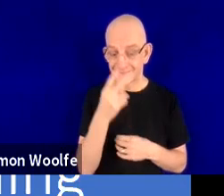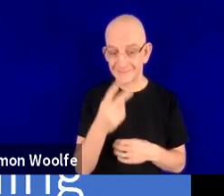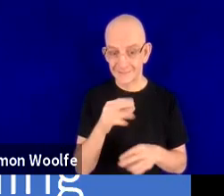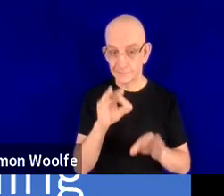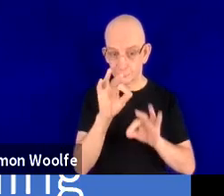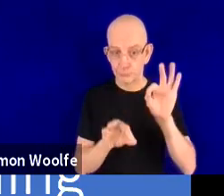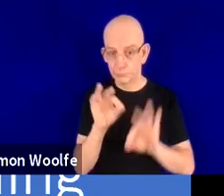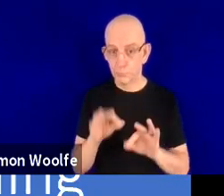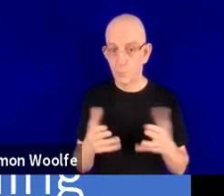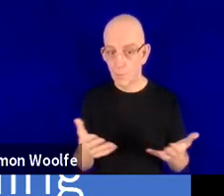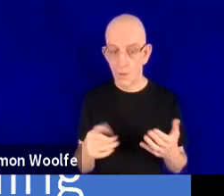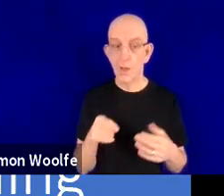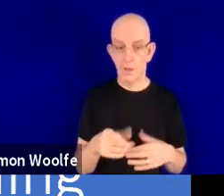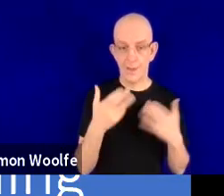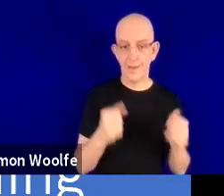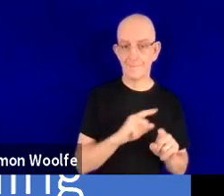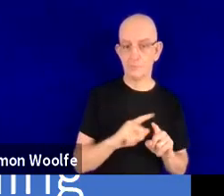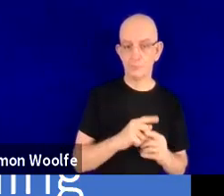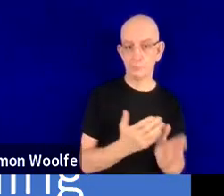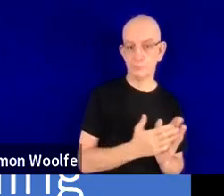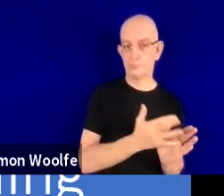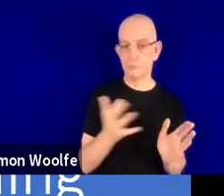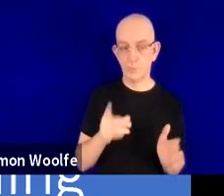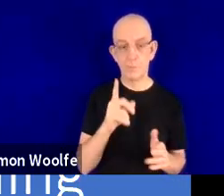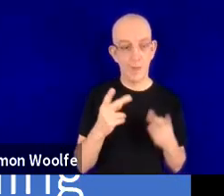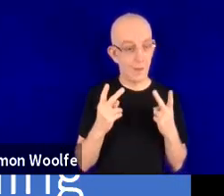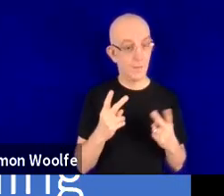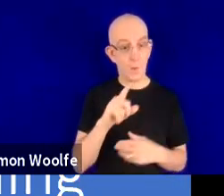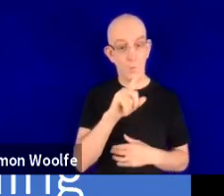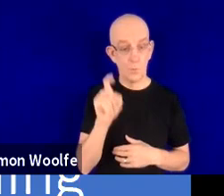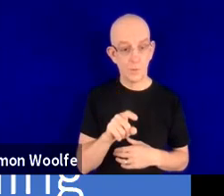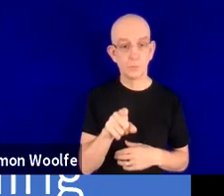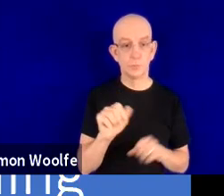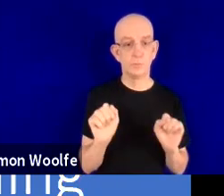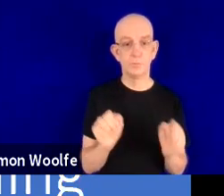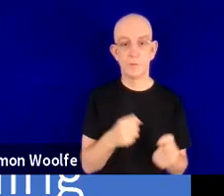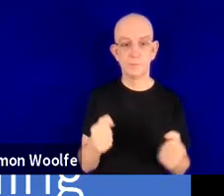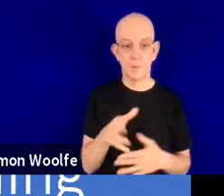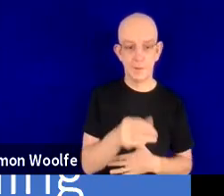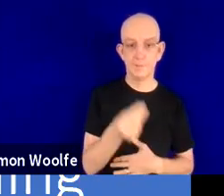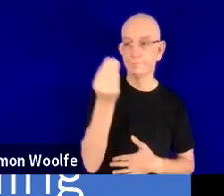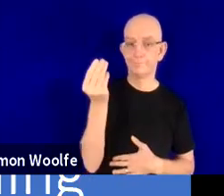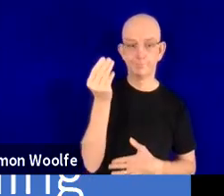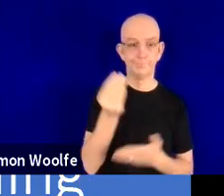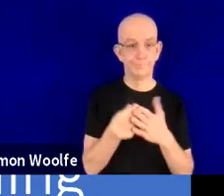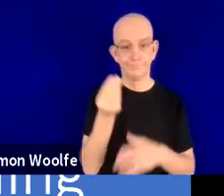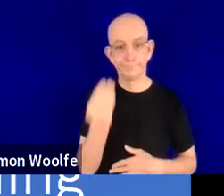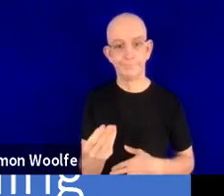Each country need to solve an equation, which is, we need a disability assessment mechanism